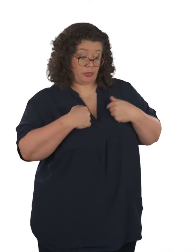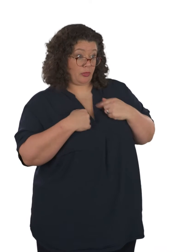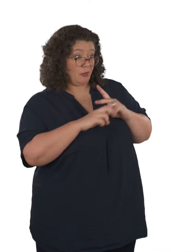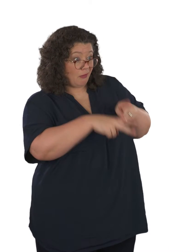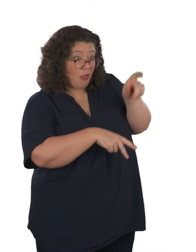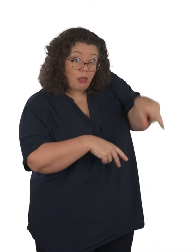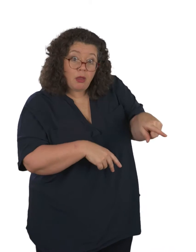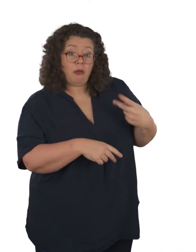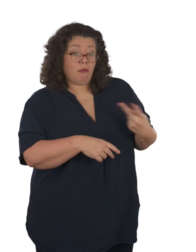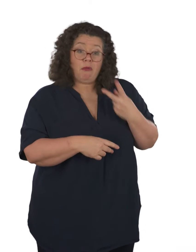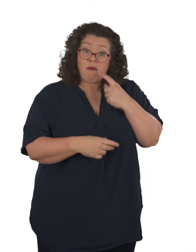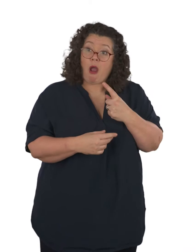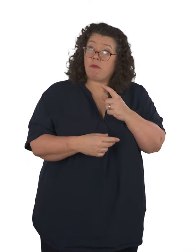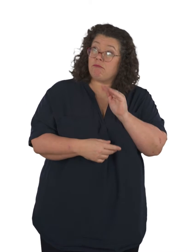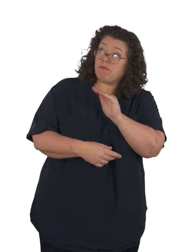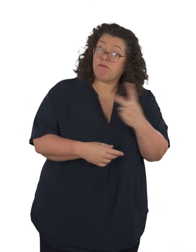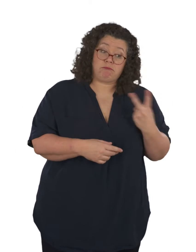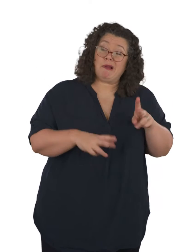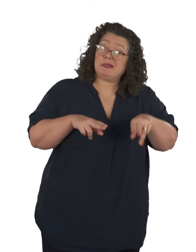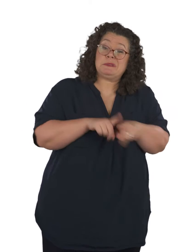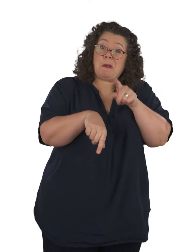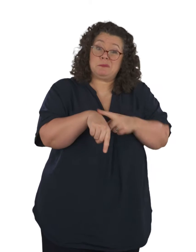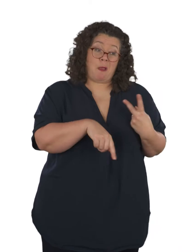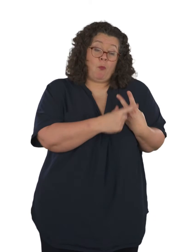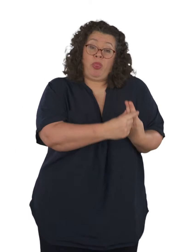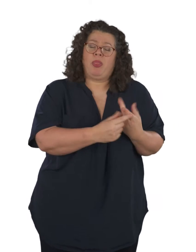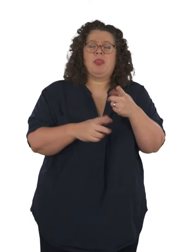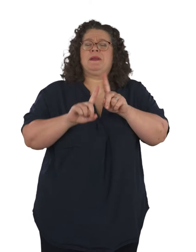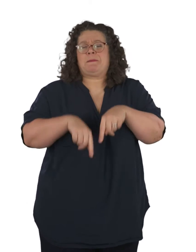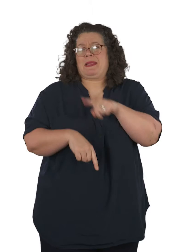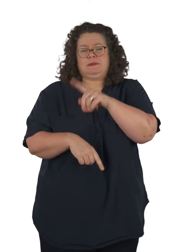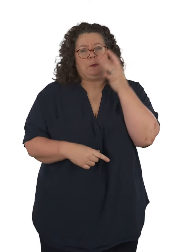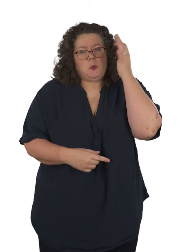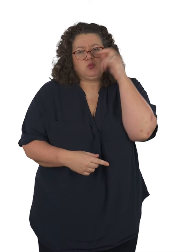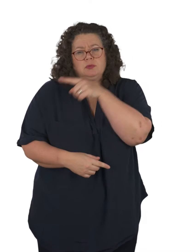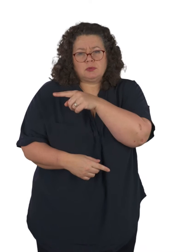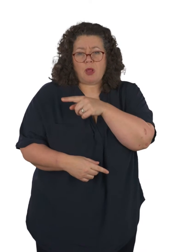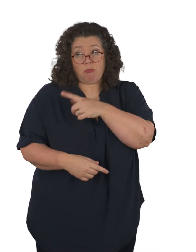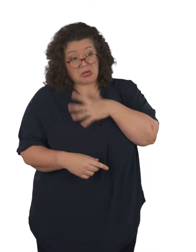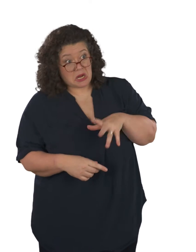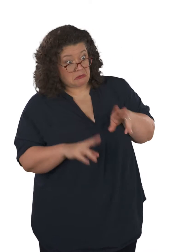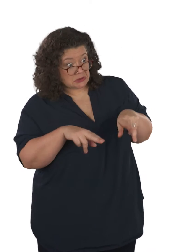You and the person you care for can choose to have an assessment together. It will depend on the council